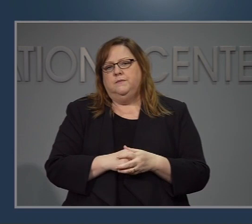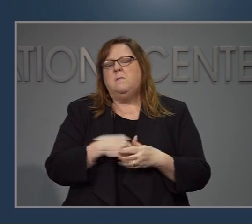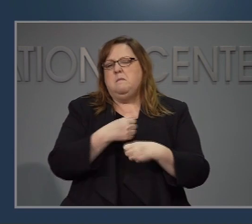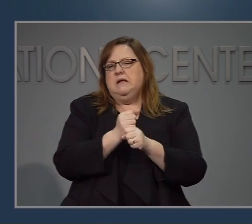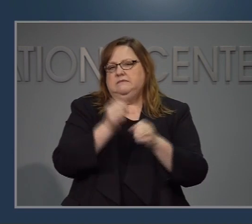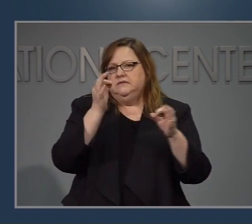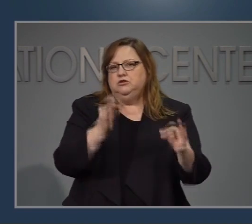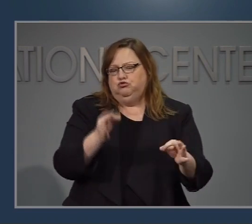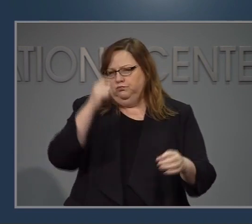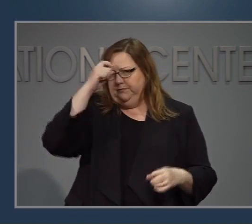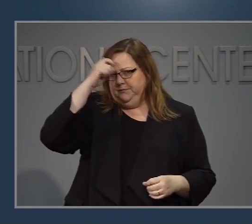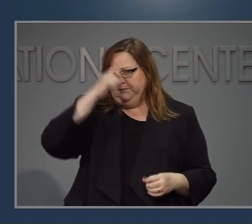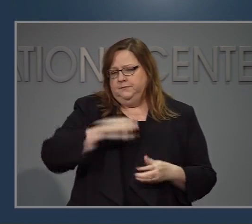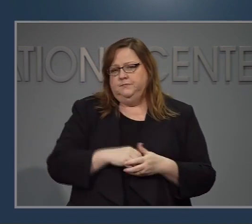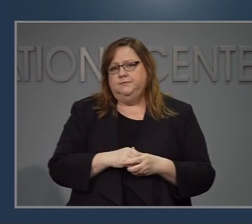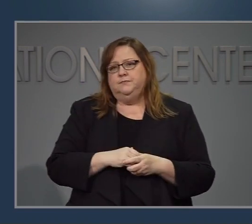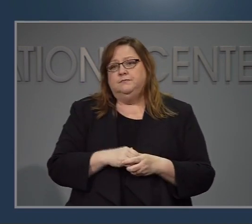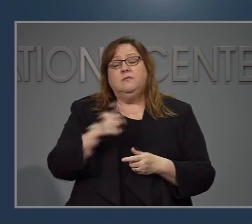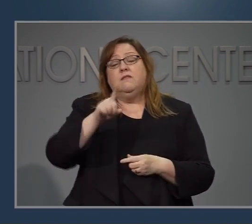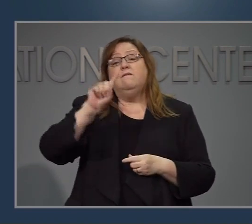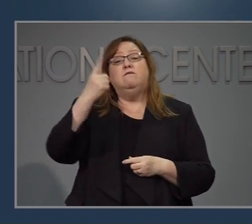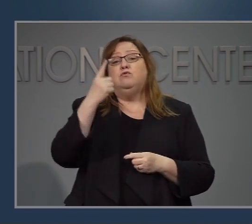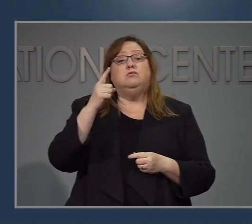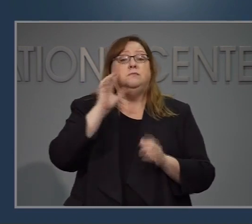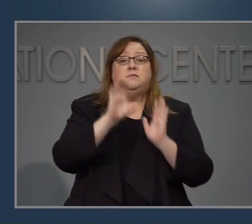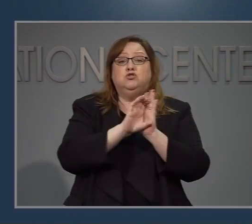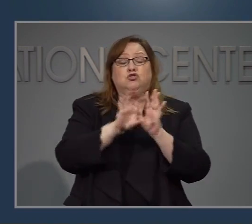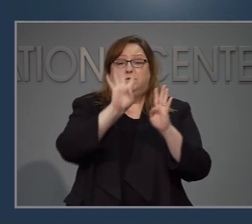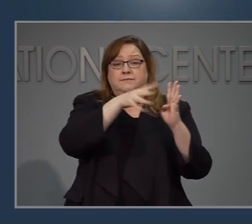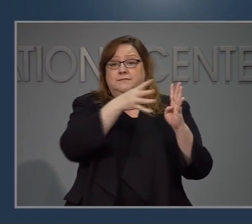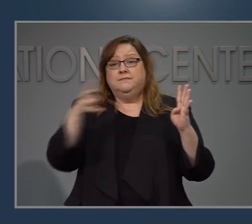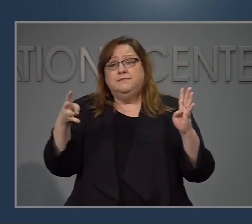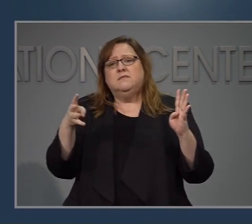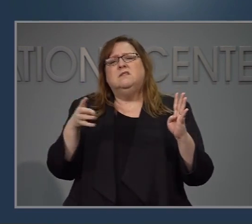METRICS IN ISOLATION WE REALLY NEED TO SEE THEM AS A WHOLE PACKAGE WHEN MAKING DECISIONS AND EACH OF THESE DATA HAS